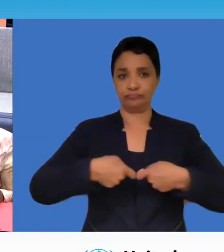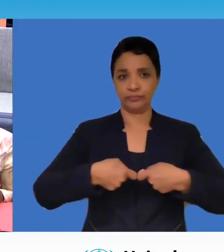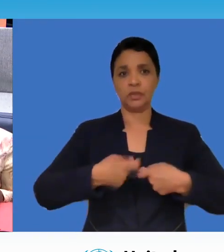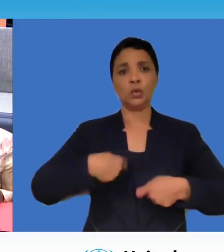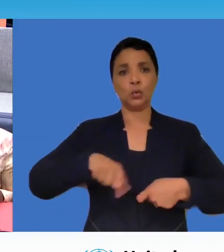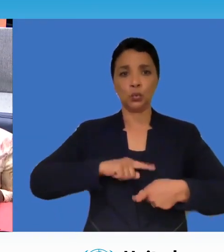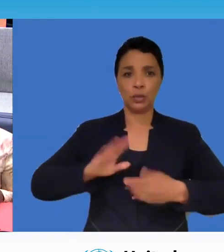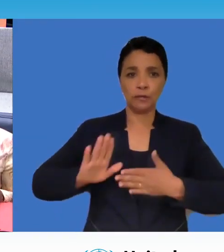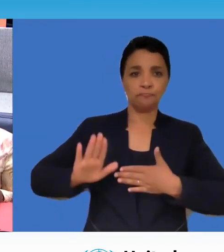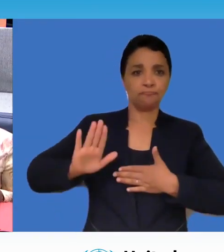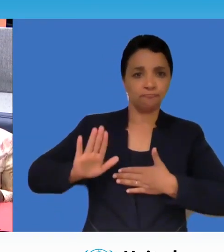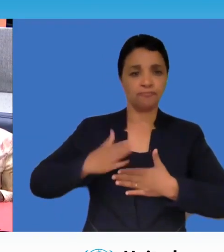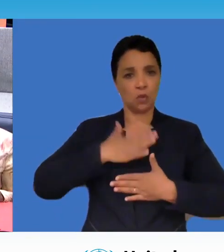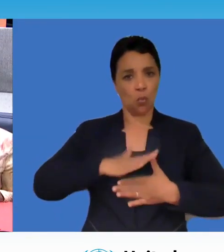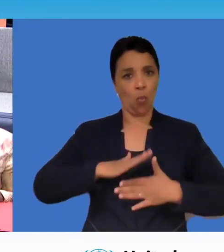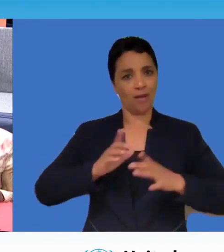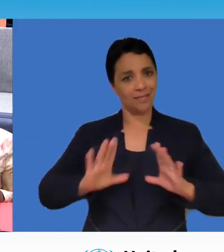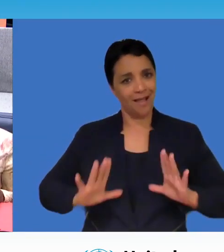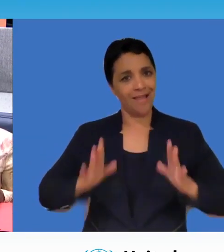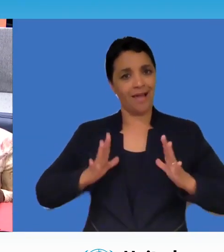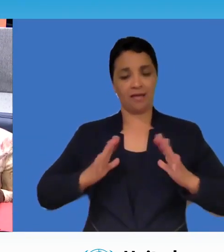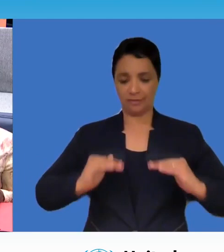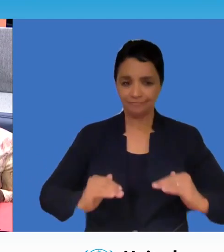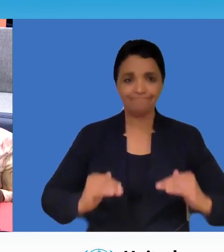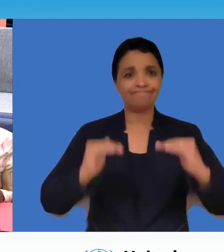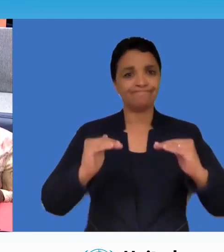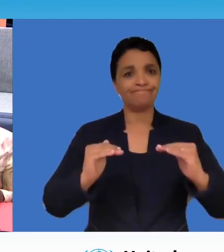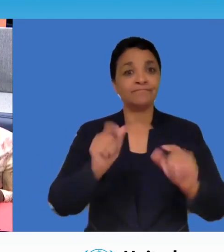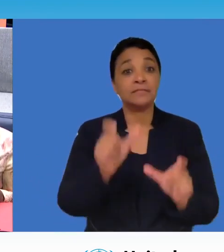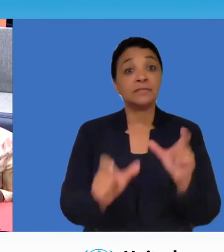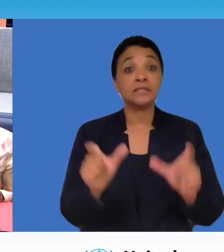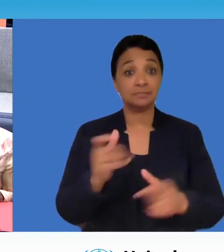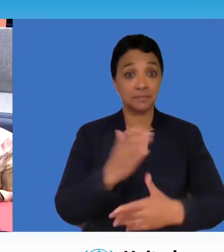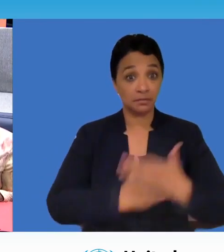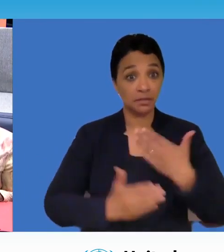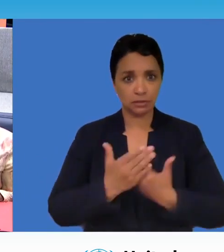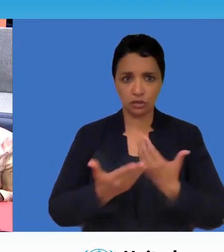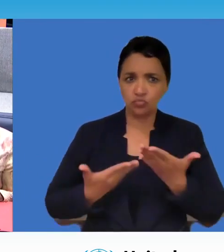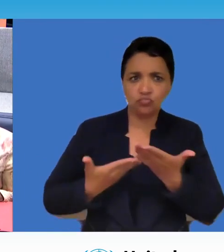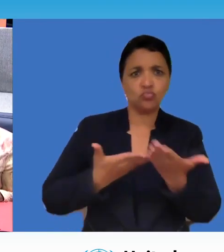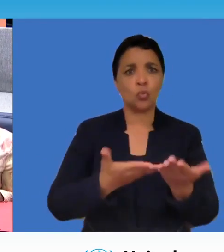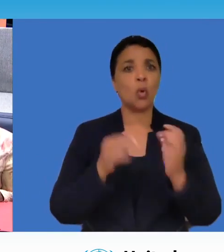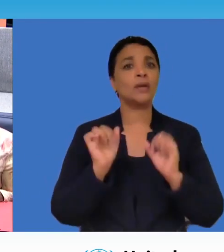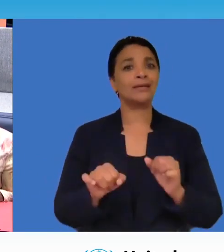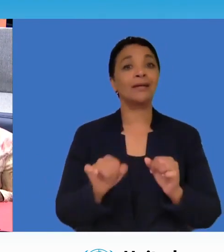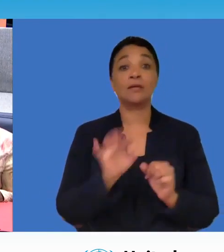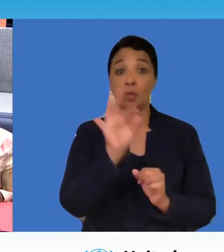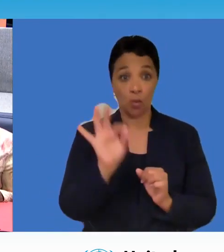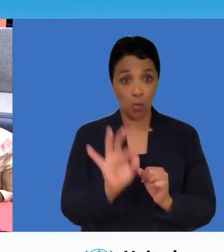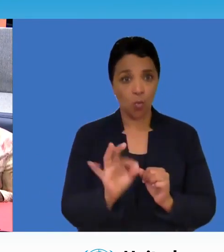quality of life for persons with disabilities is also demonstrated by our early recognition